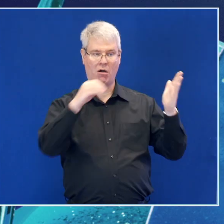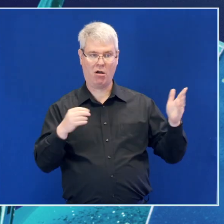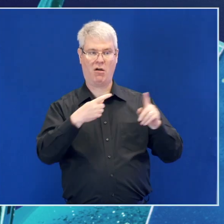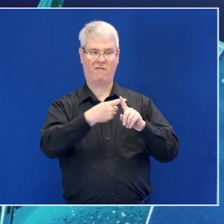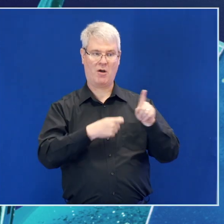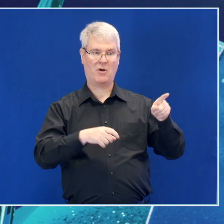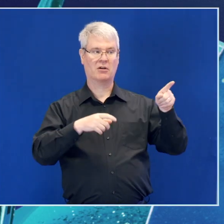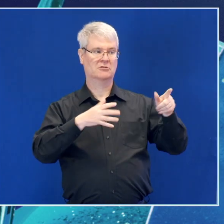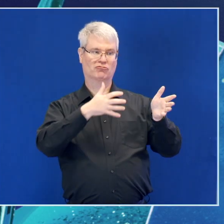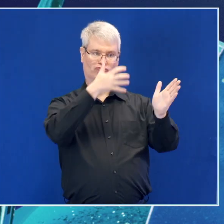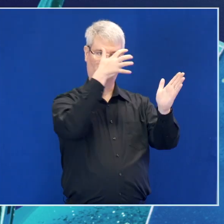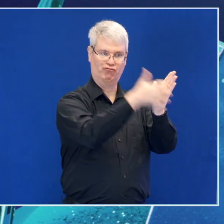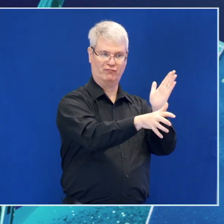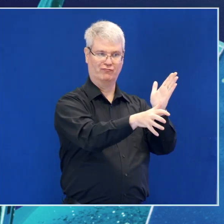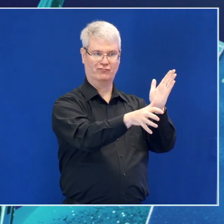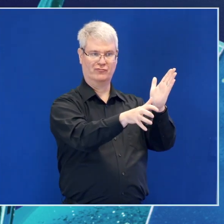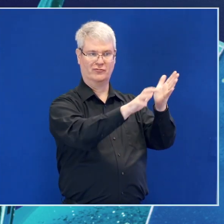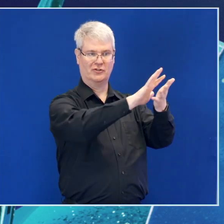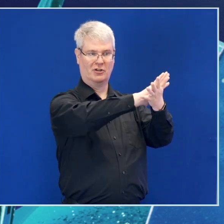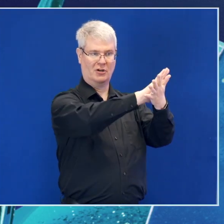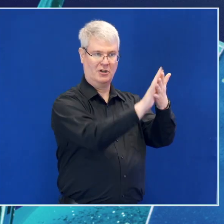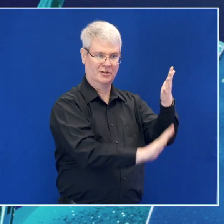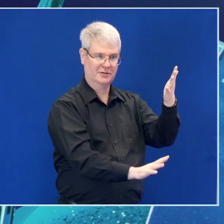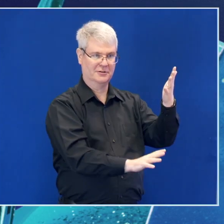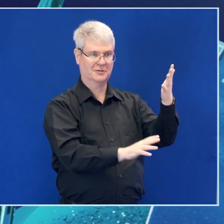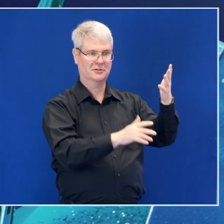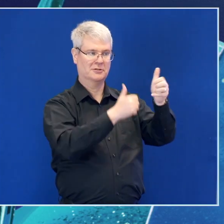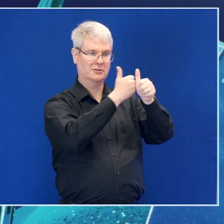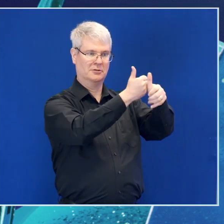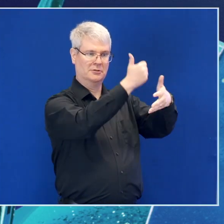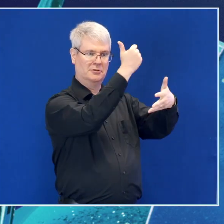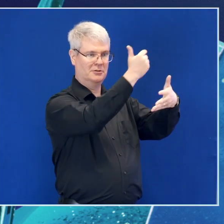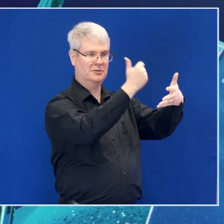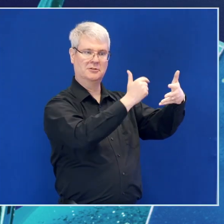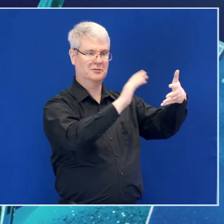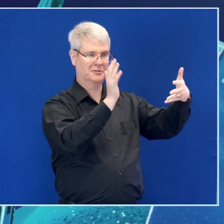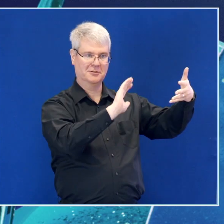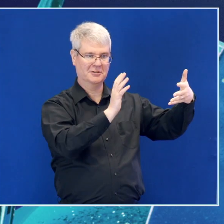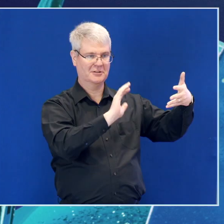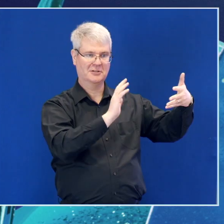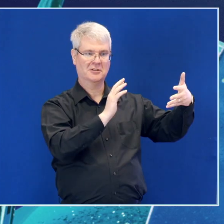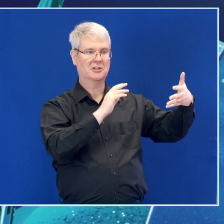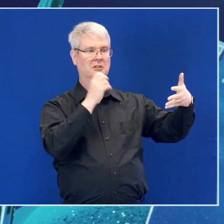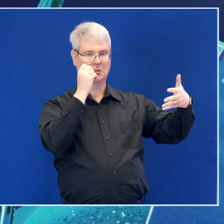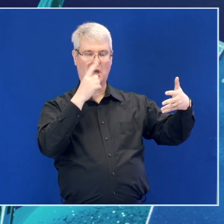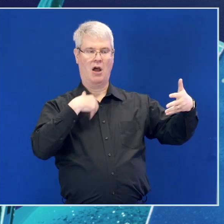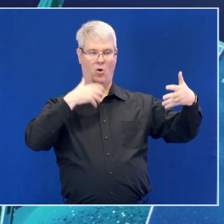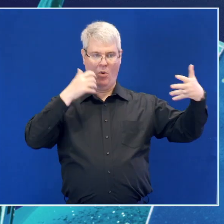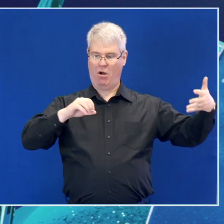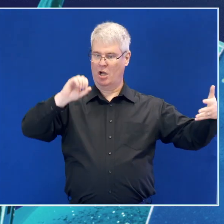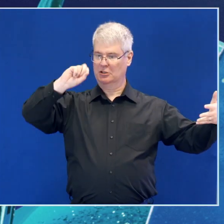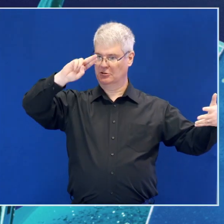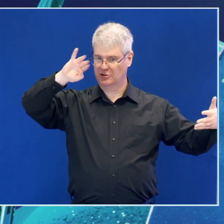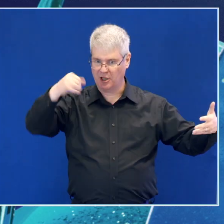There is an email structure which includes subject, opening, and various sections, plus a closing. There's a little bit on style.